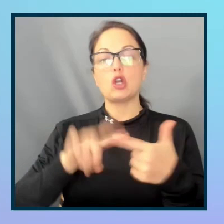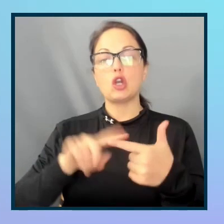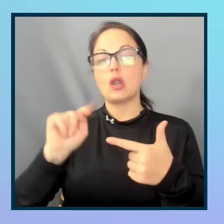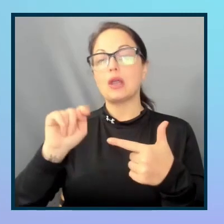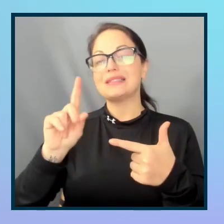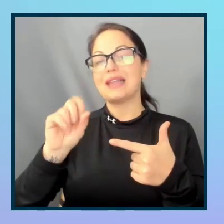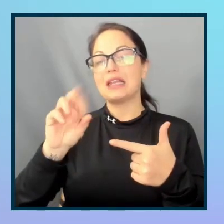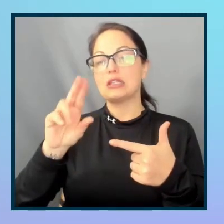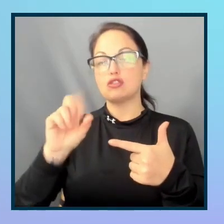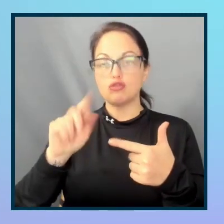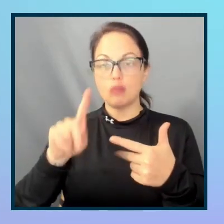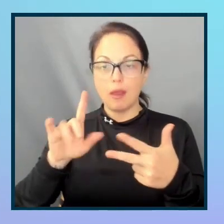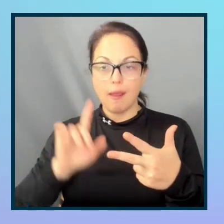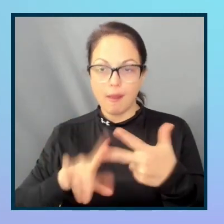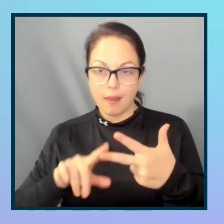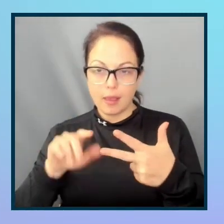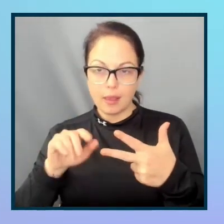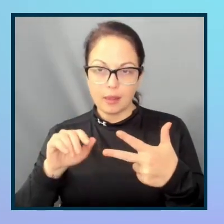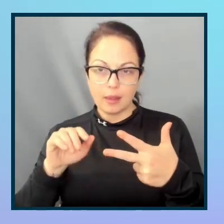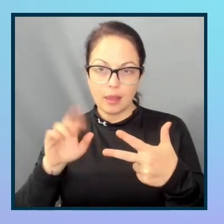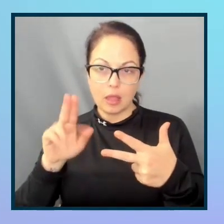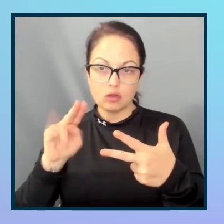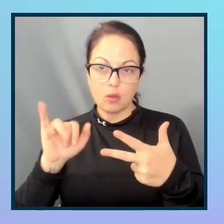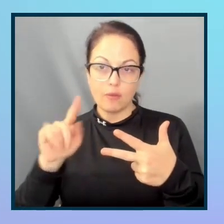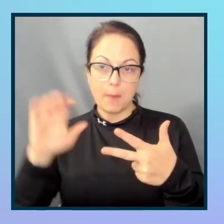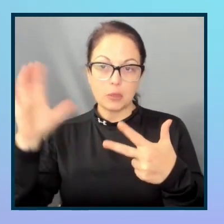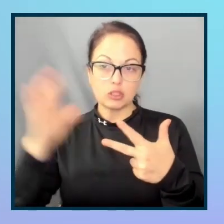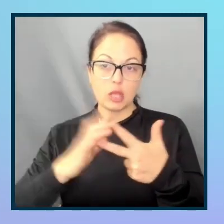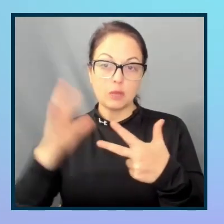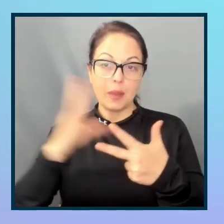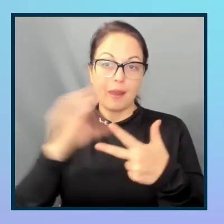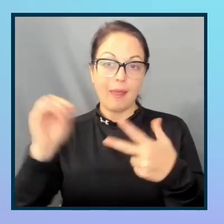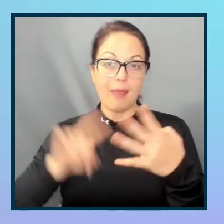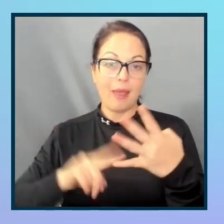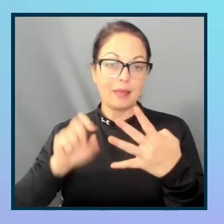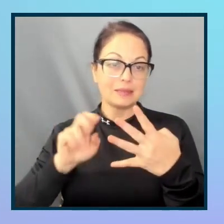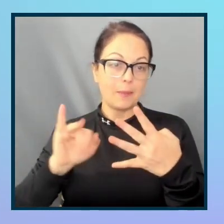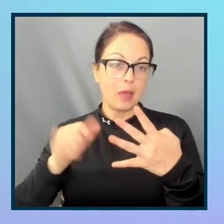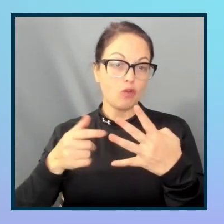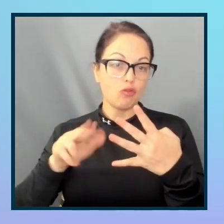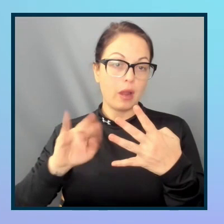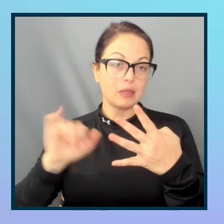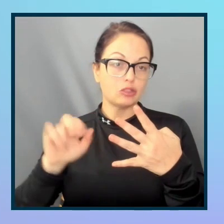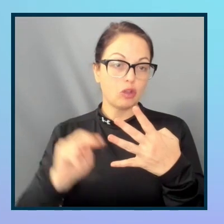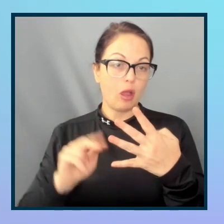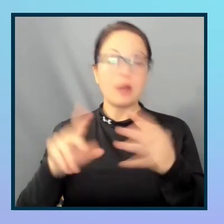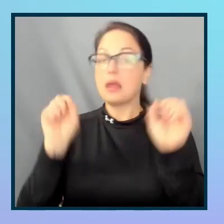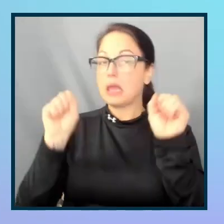November Champion, and Cybele Grandjean, who can introduce themselves and what they do